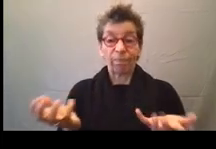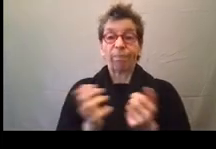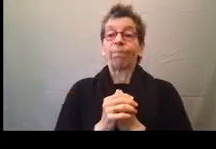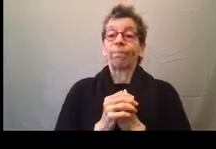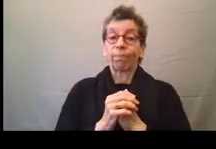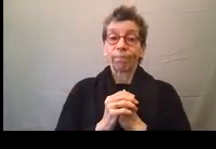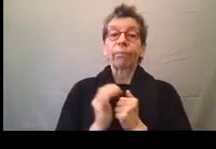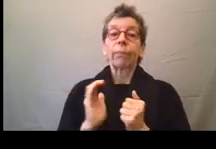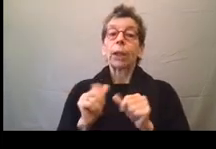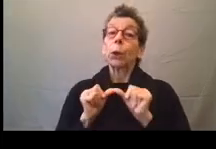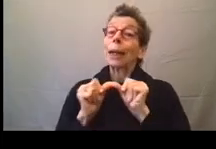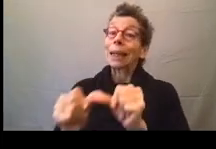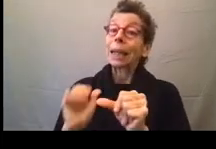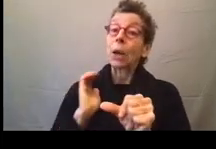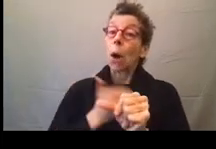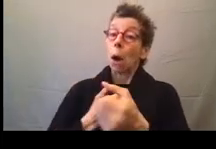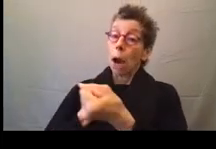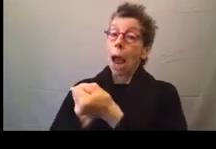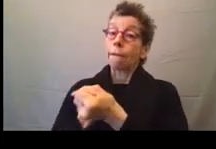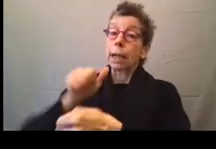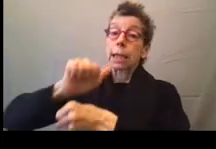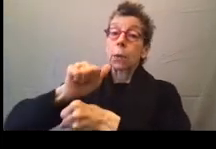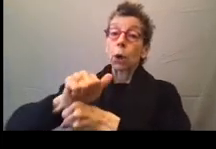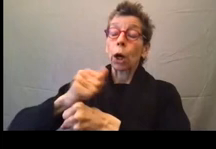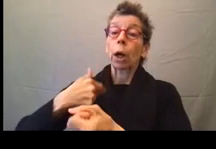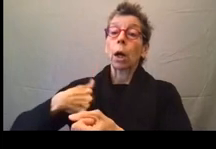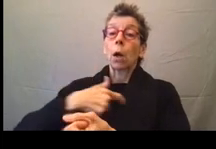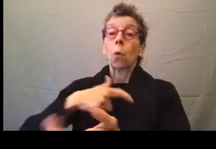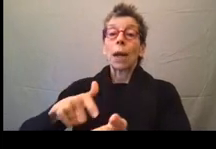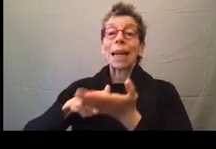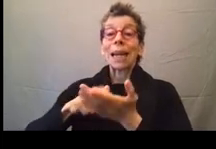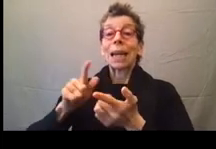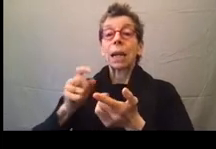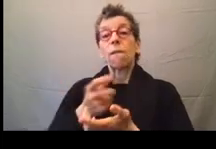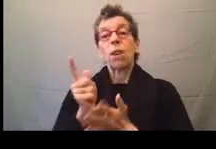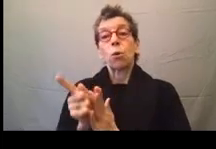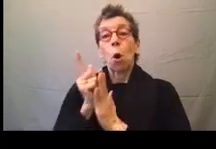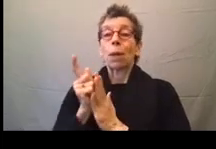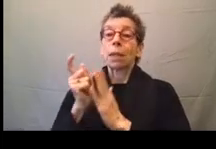advocacy and our movements going we need moments to celebrate, so I wanted to share some opportunities